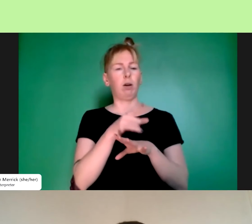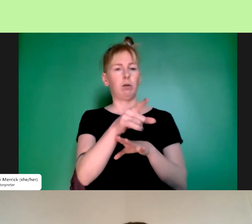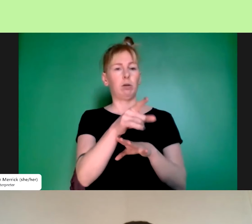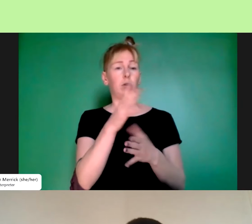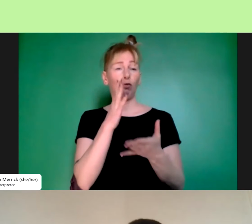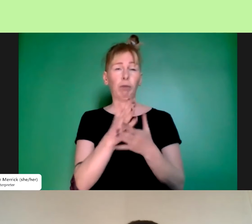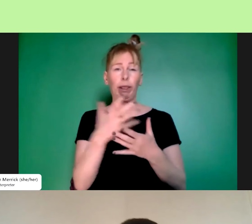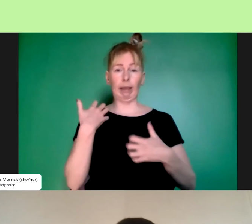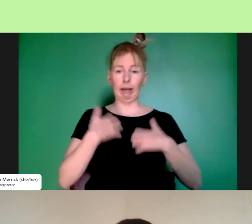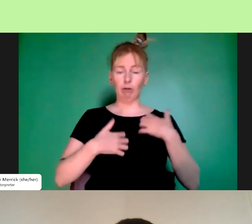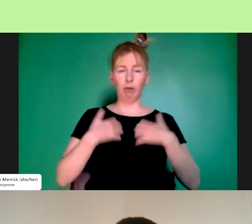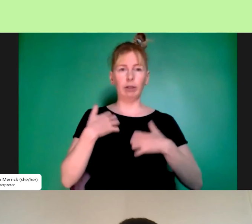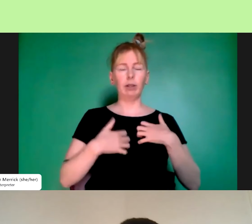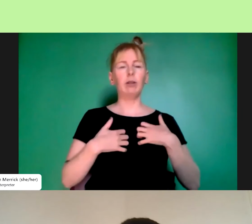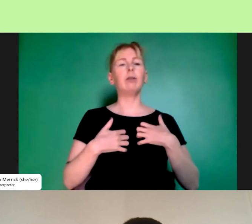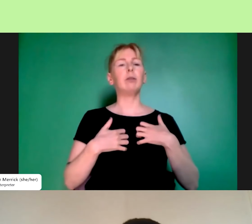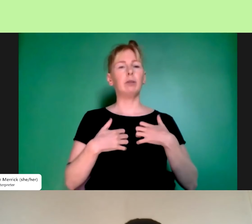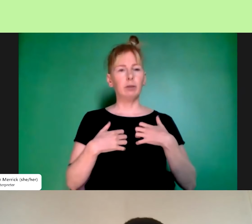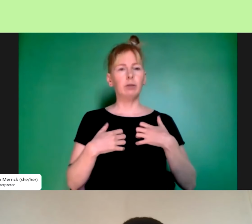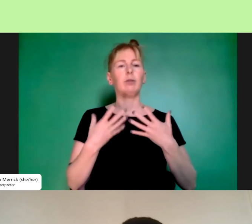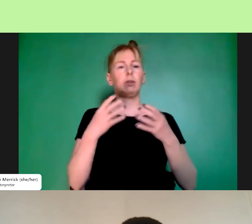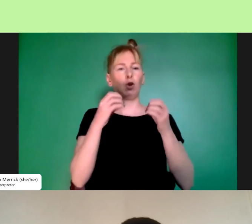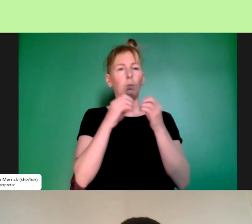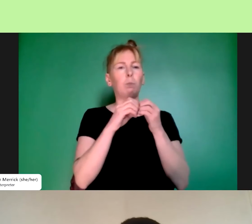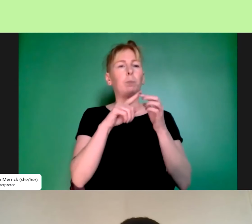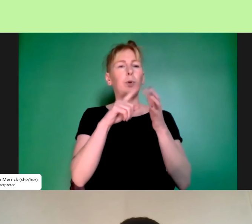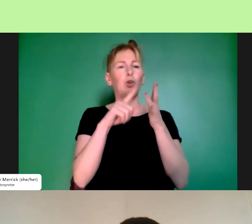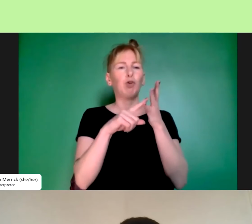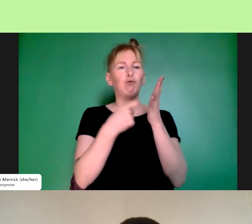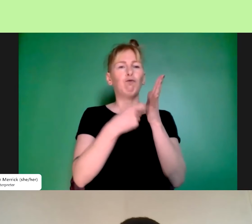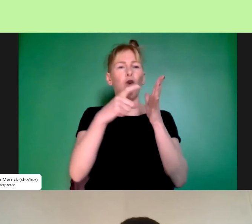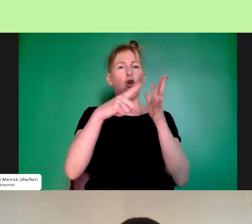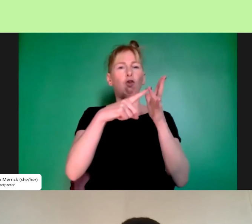So very good, yes, let's, let's call people out, let's protest.